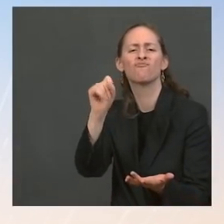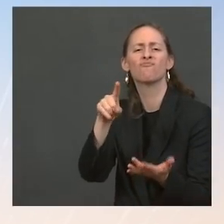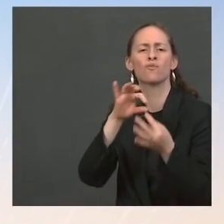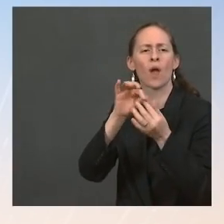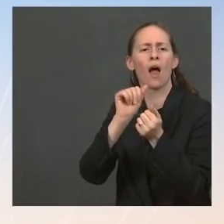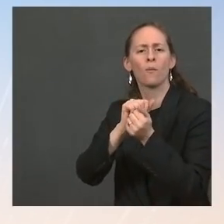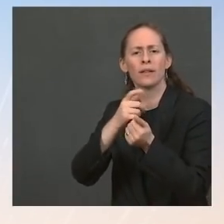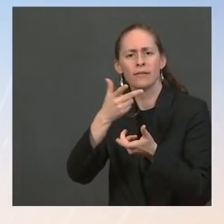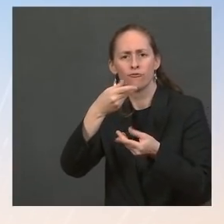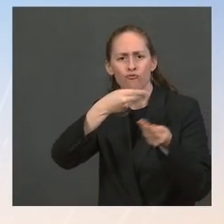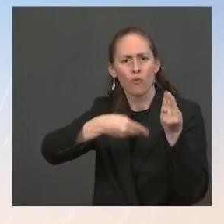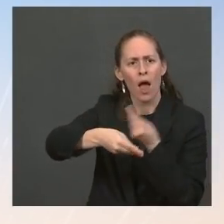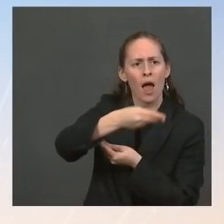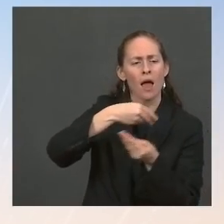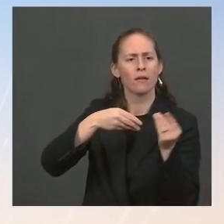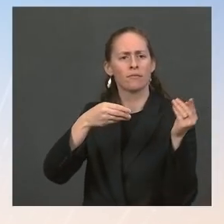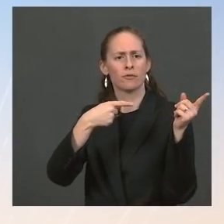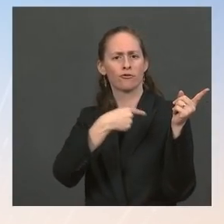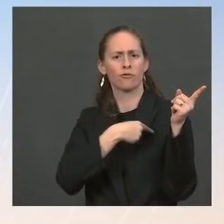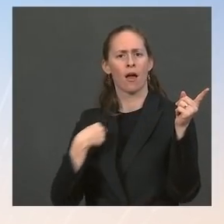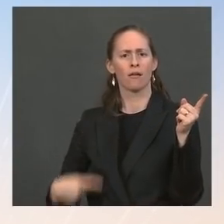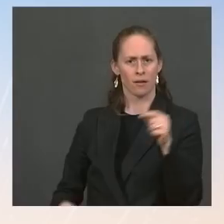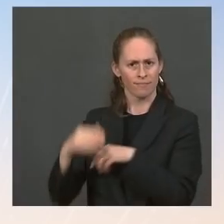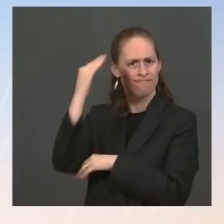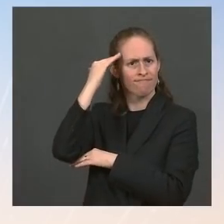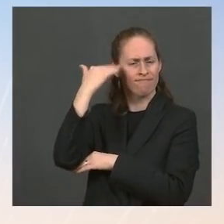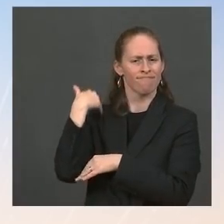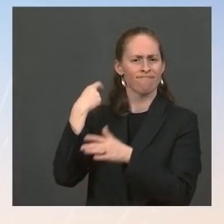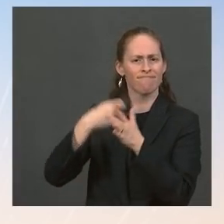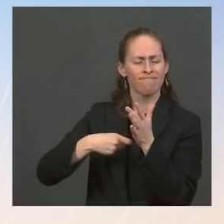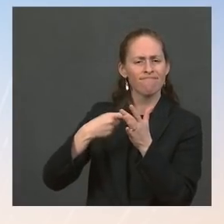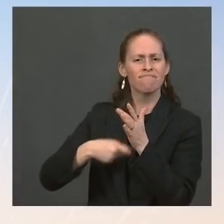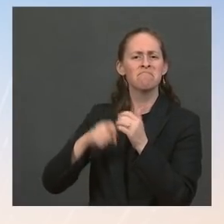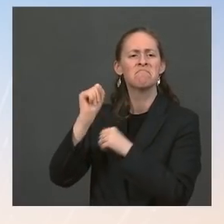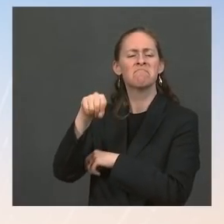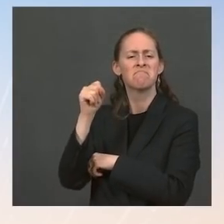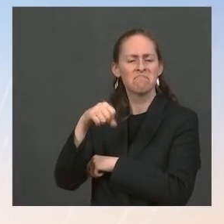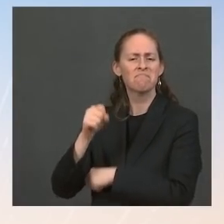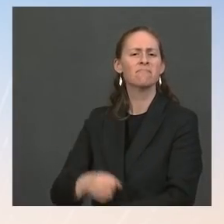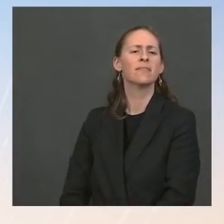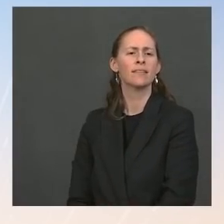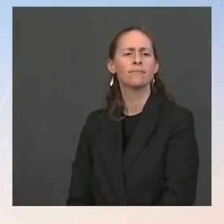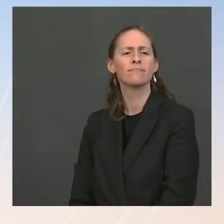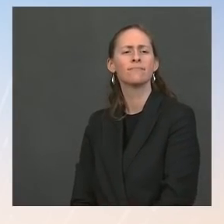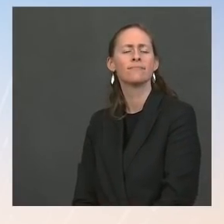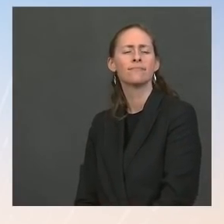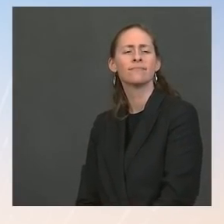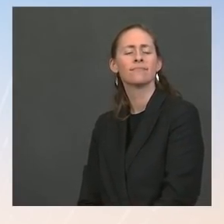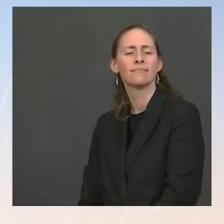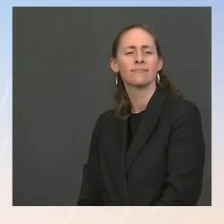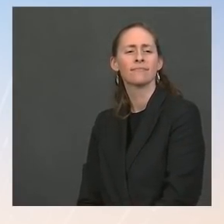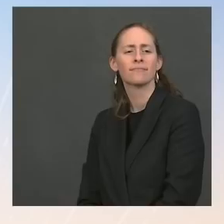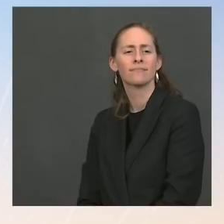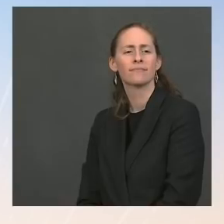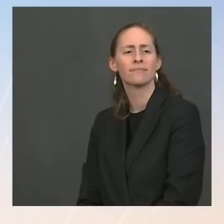do you view them purely through the prism of the administration's China strategy, or do you consider them as part of a potential tool in the tool belt,